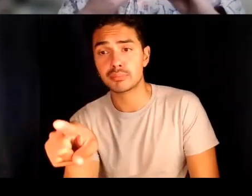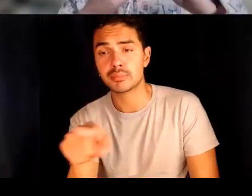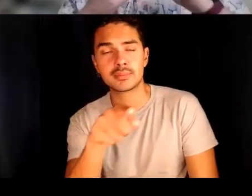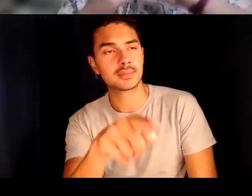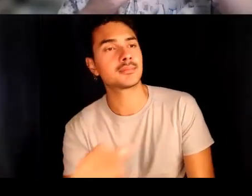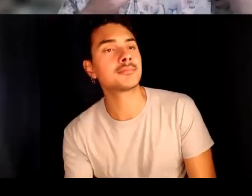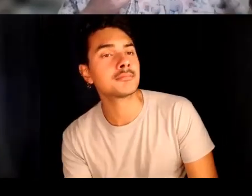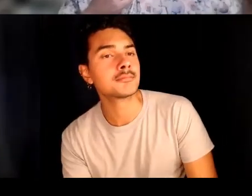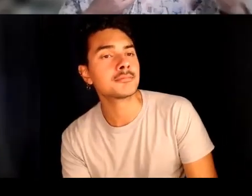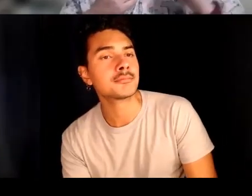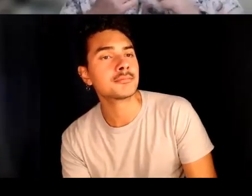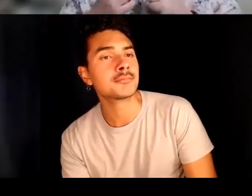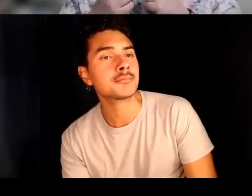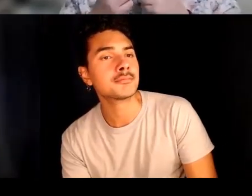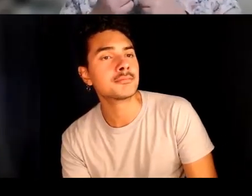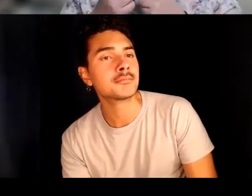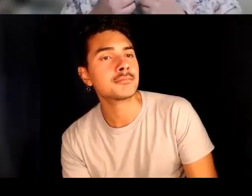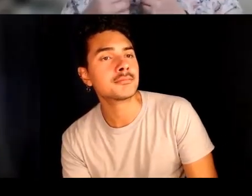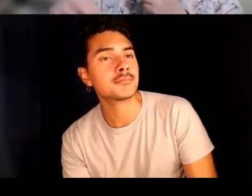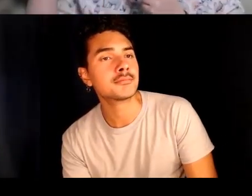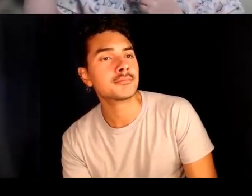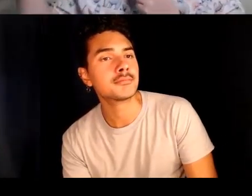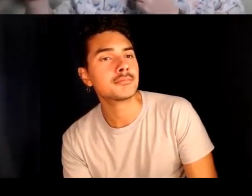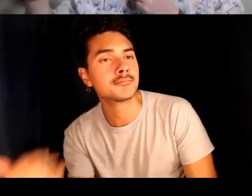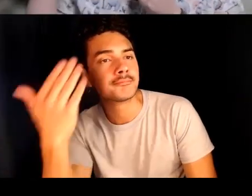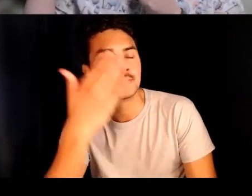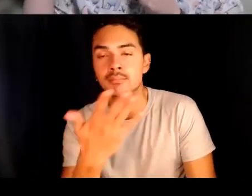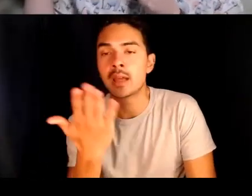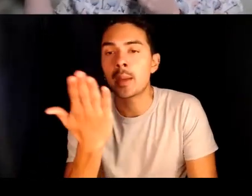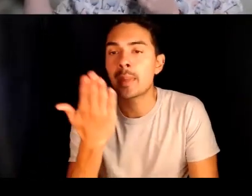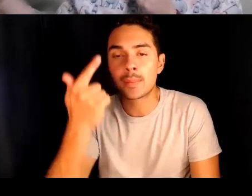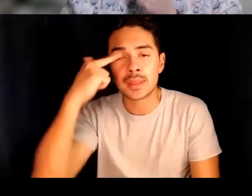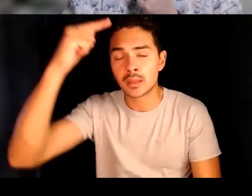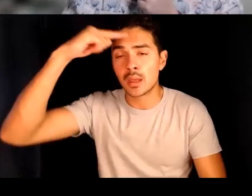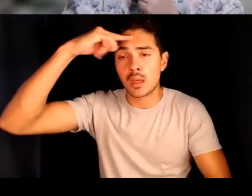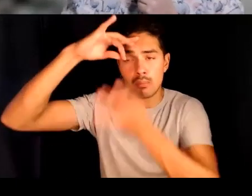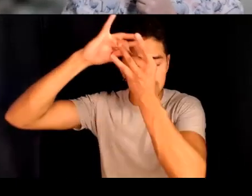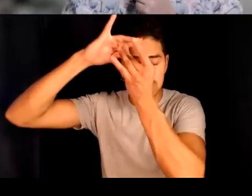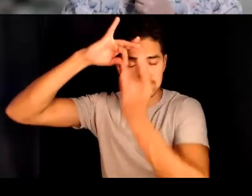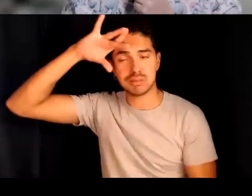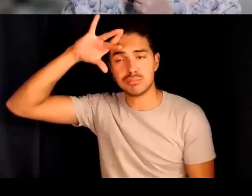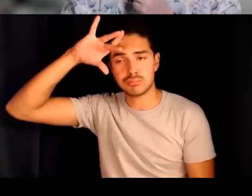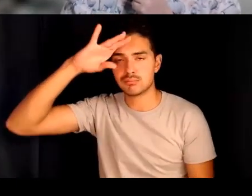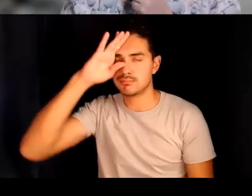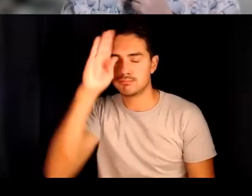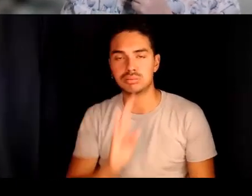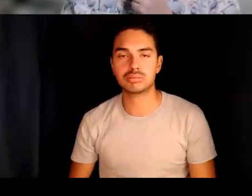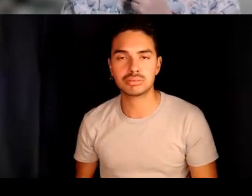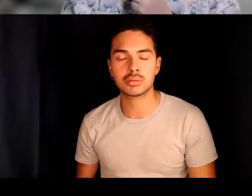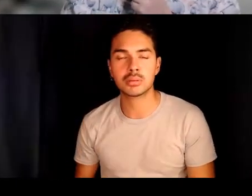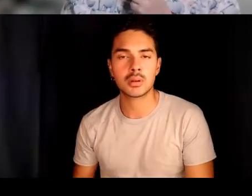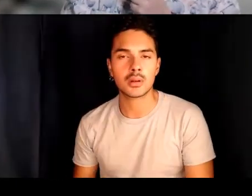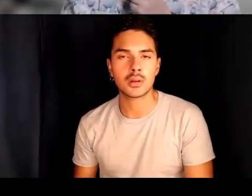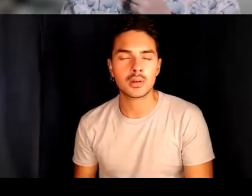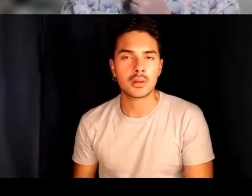because they're disassociated or disconnected from, you know, what's happening right then.